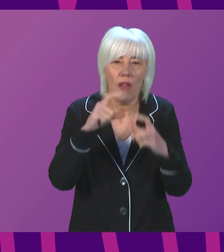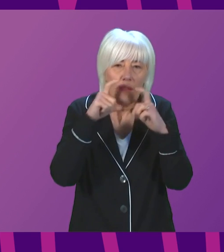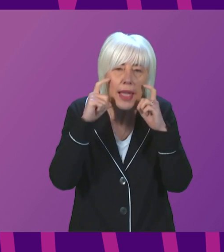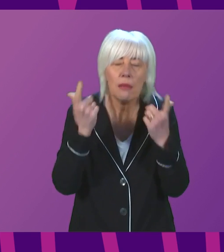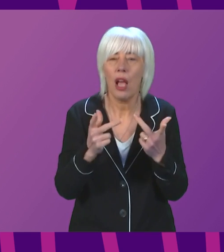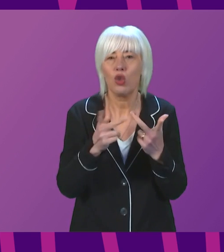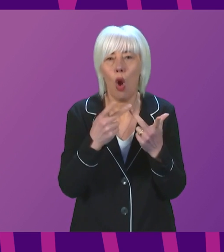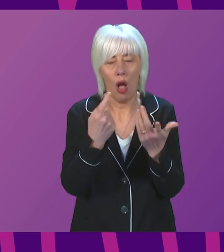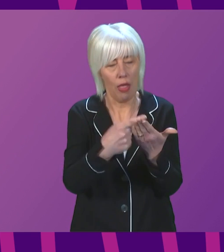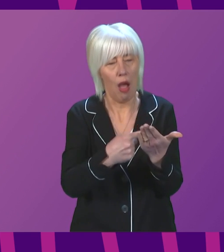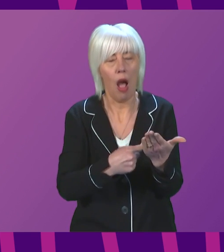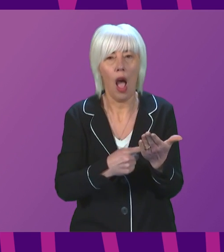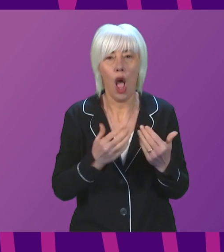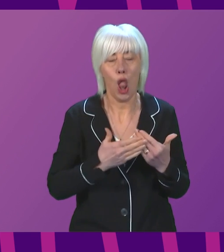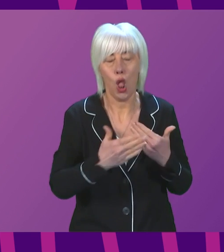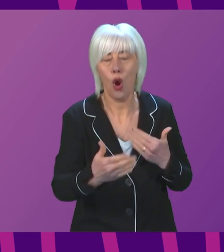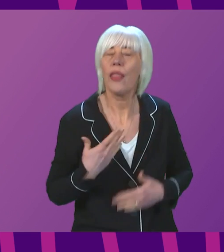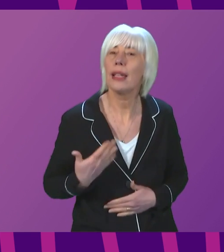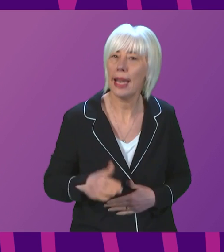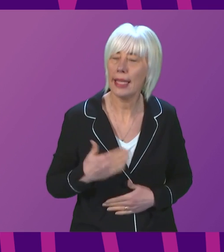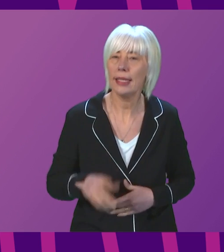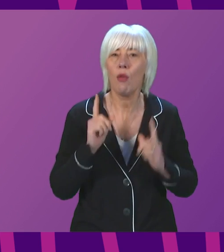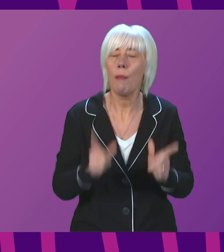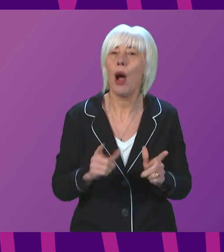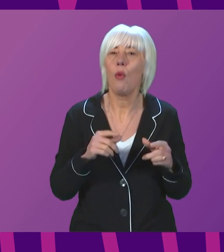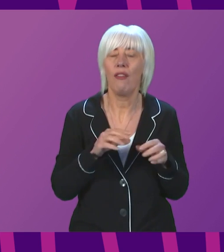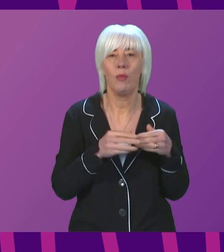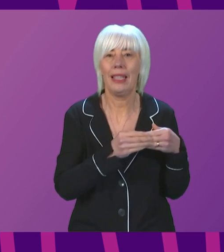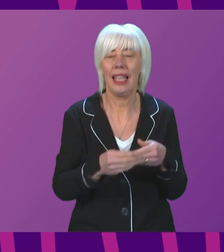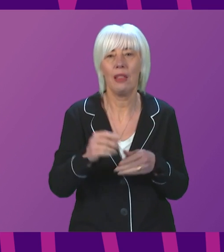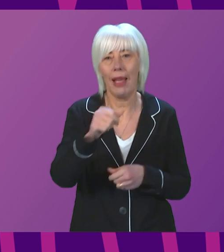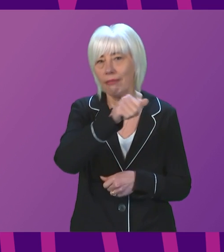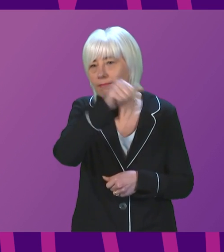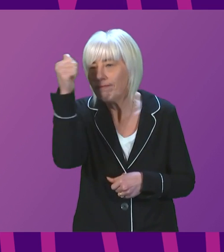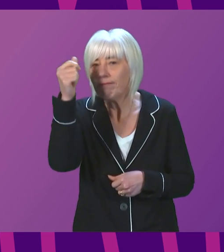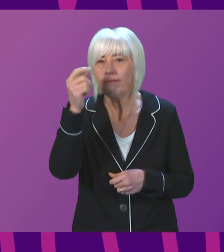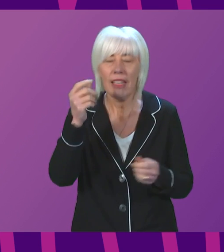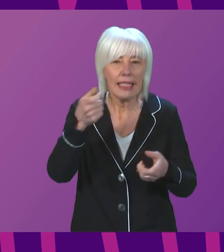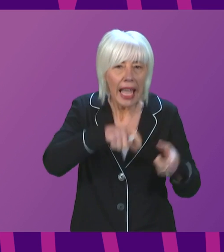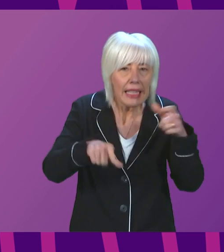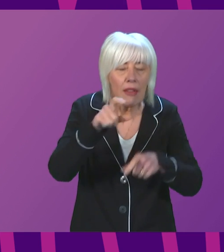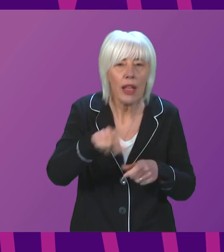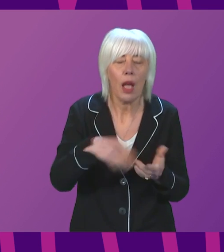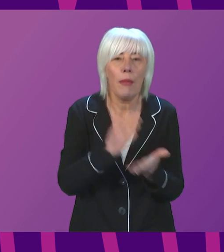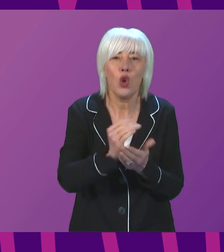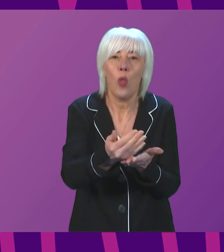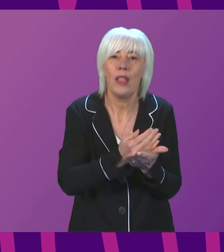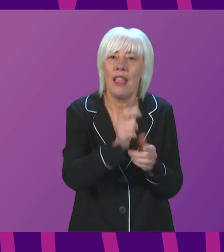longer than is necessary but that we must continue to be led by scientific and expert advice and must put the safety of our young people first.